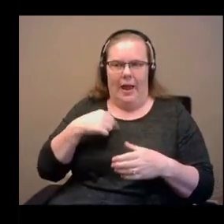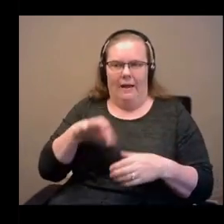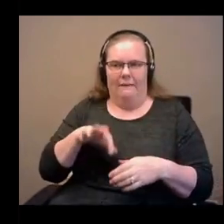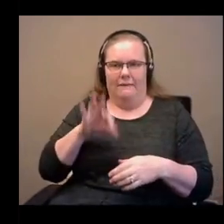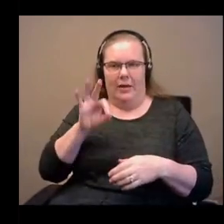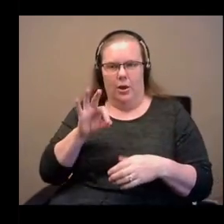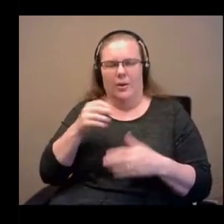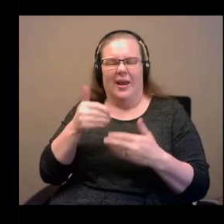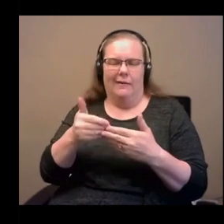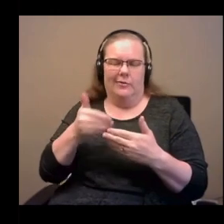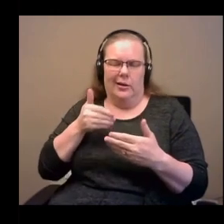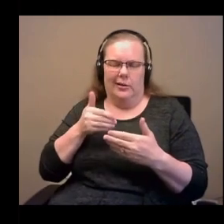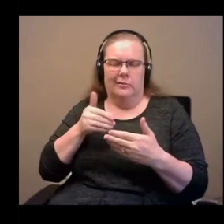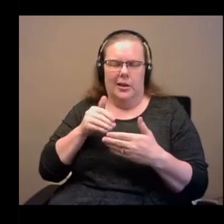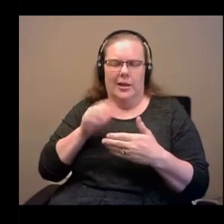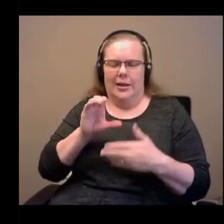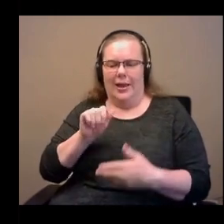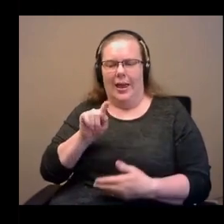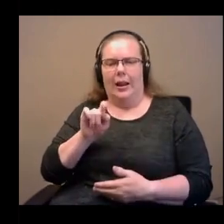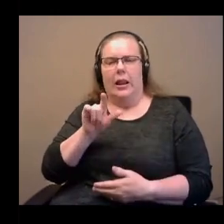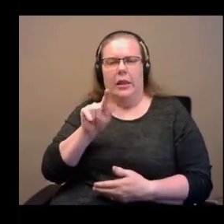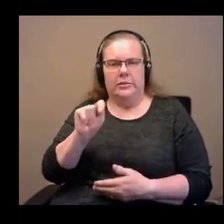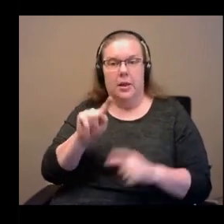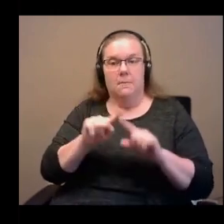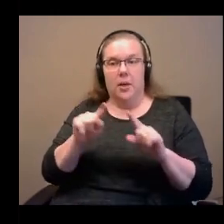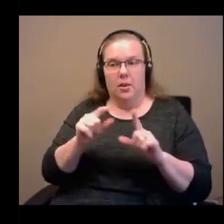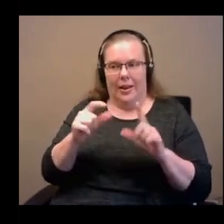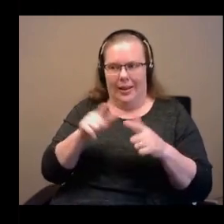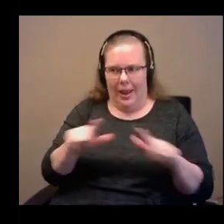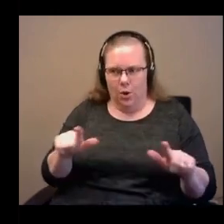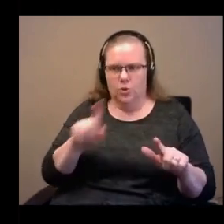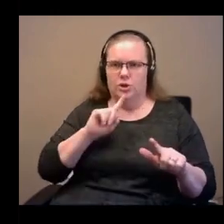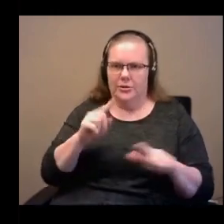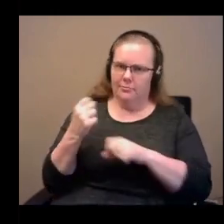book, The Catalyst. I find they’re a powerful tool to increase their impact in a variety of